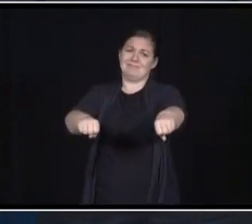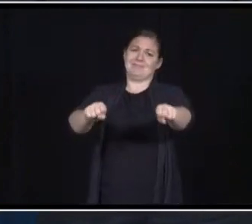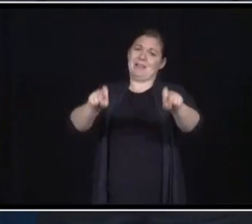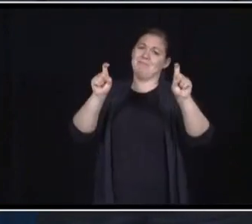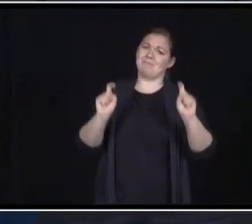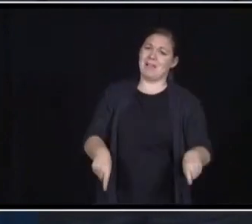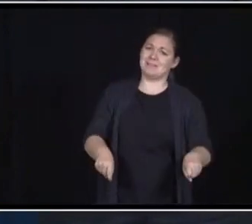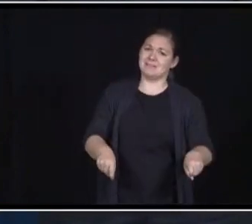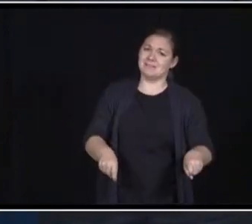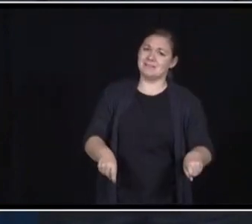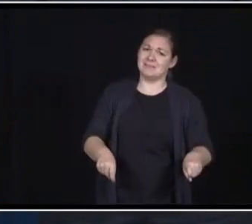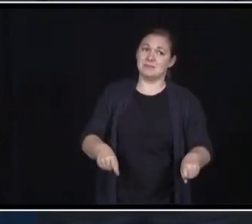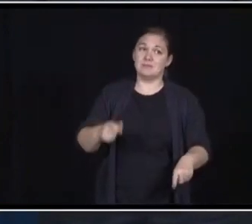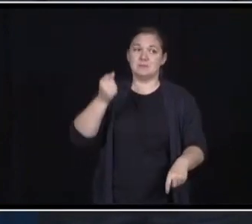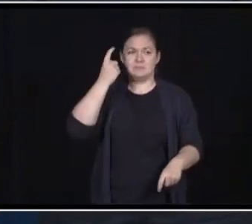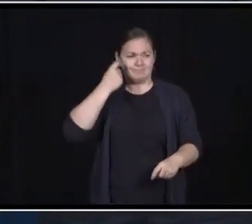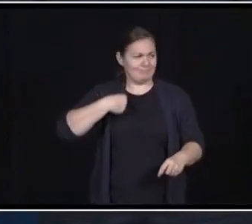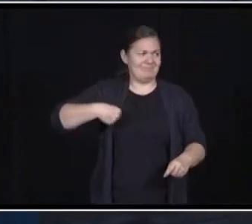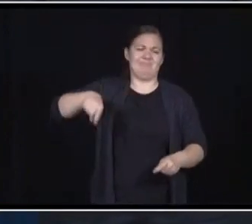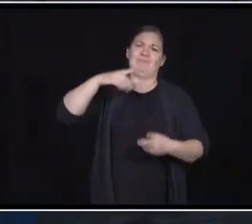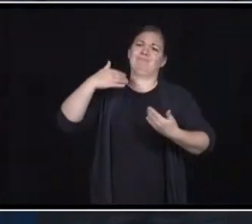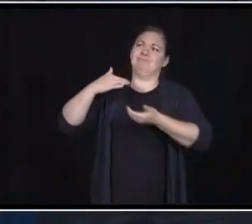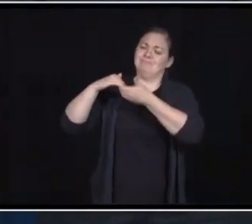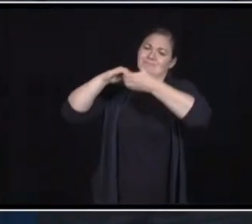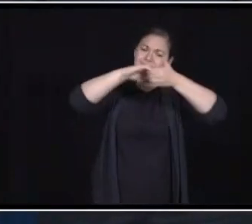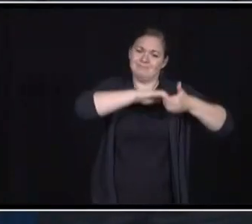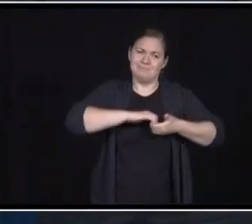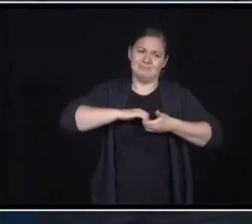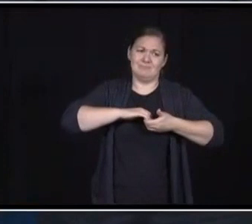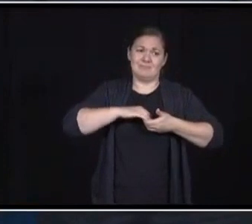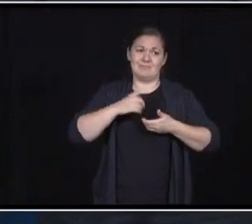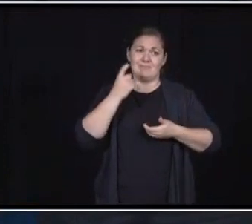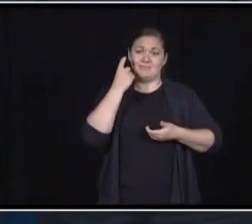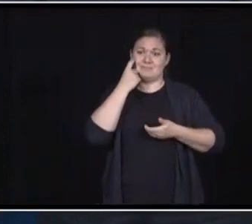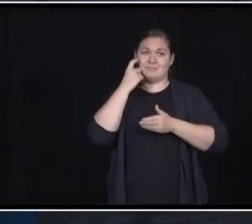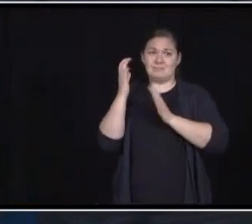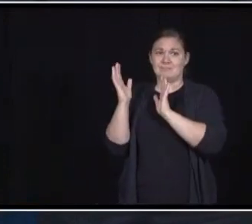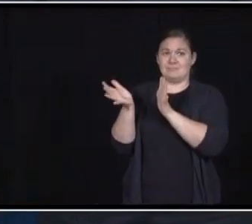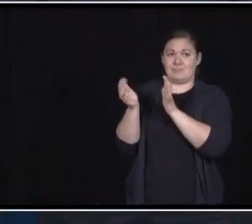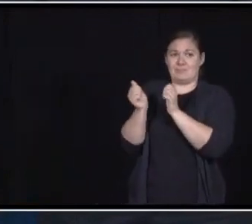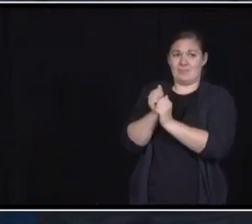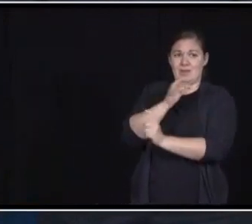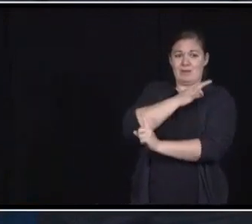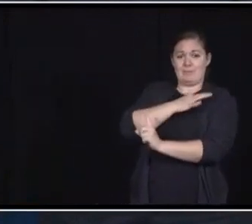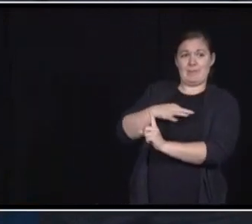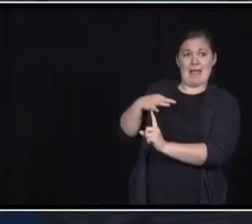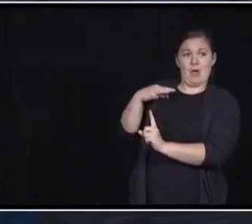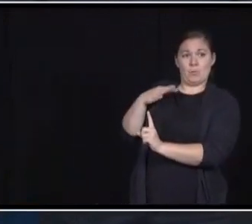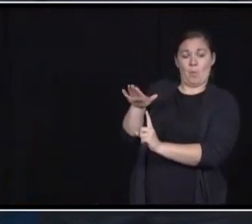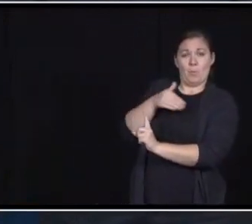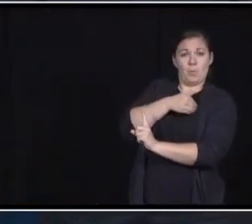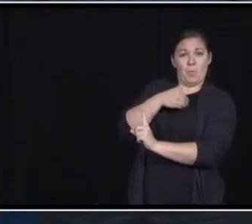and yes, do we all have to make sure that we are on the same page and communicate? Yes.